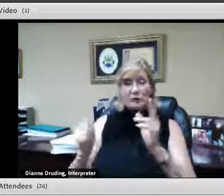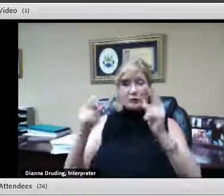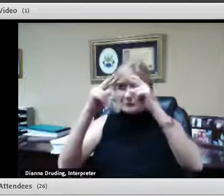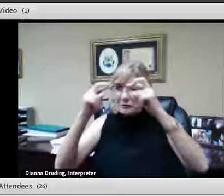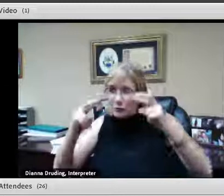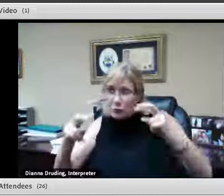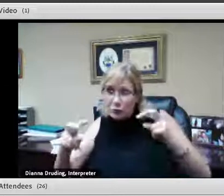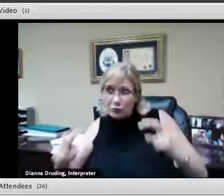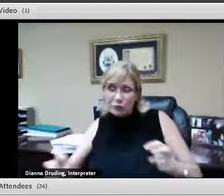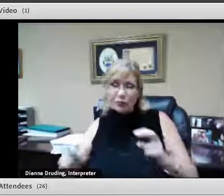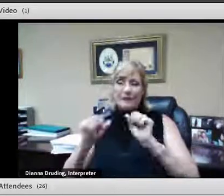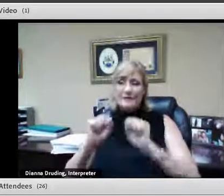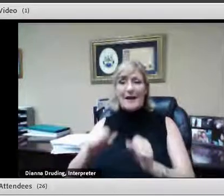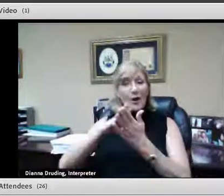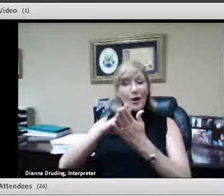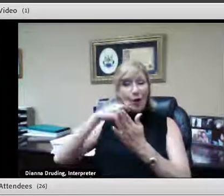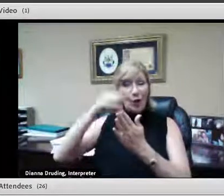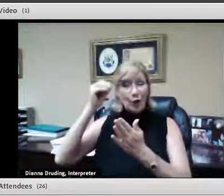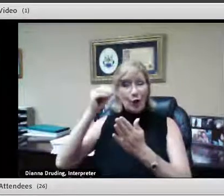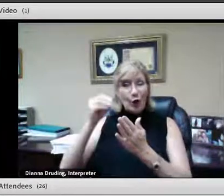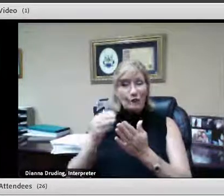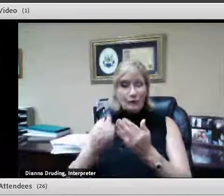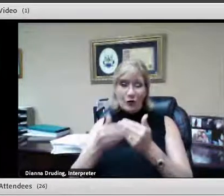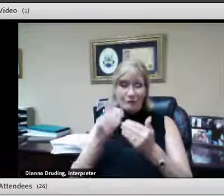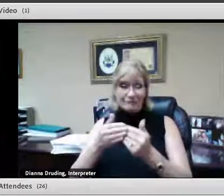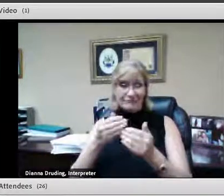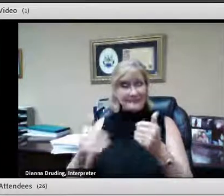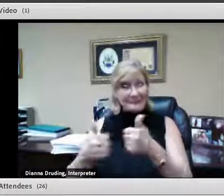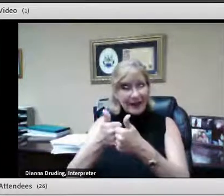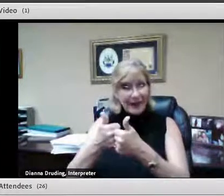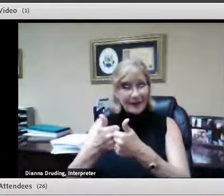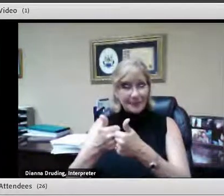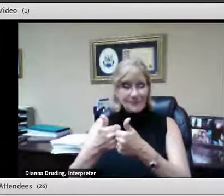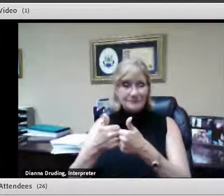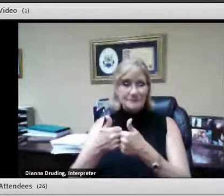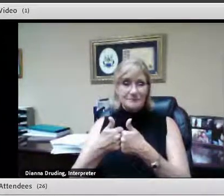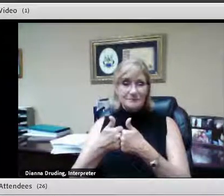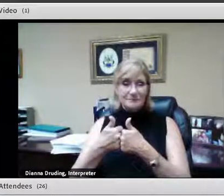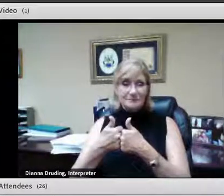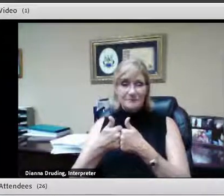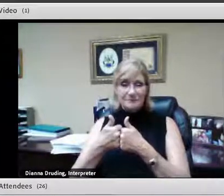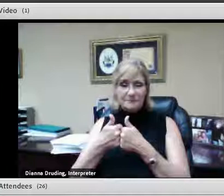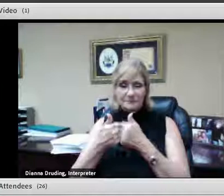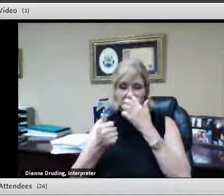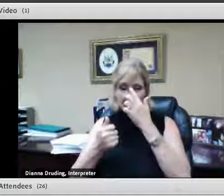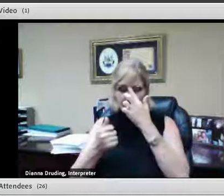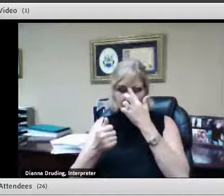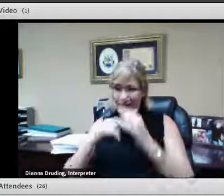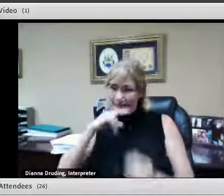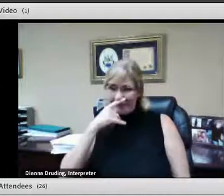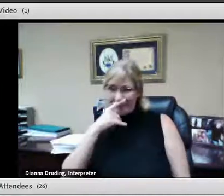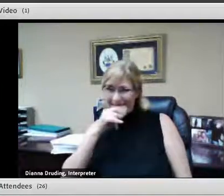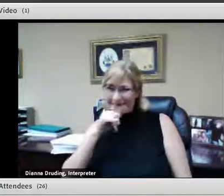can be learned through some different games. Kids don't seem to play board games like they used to